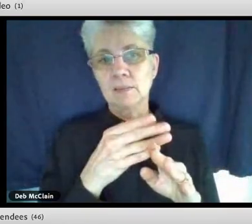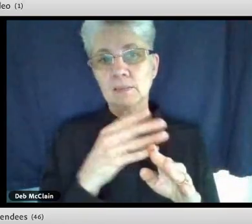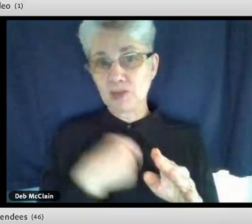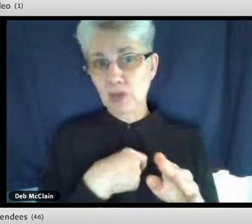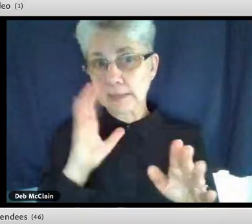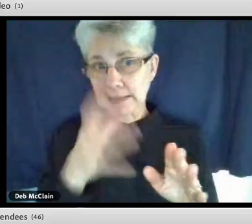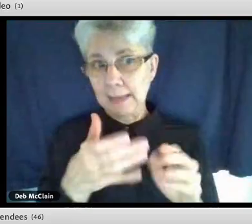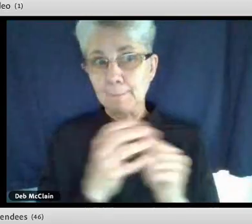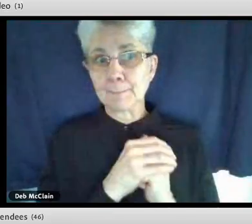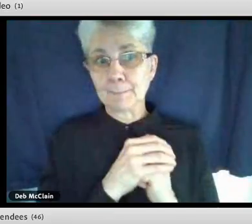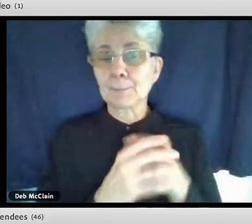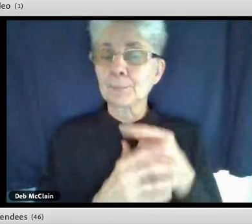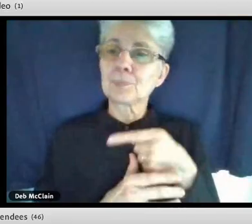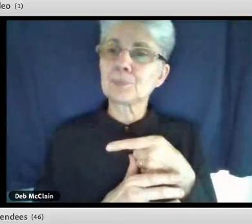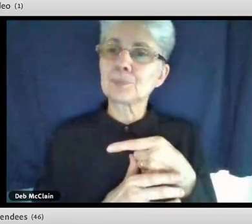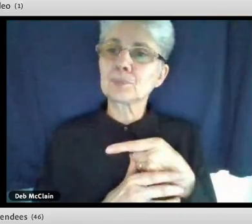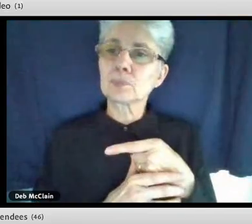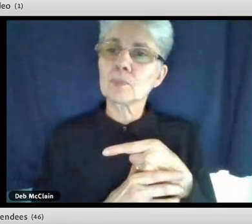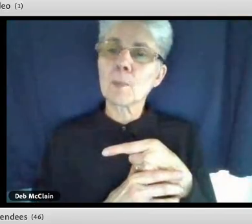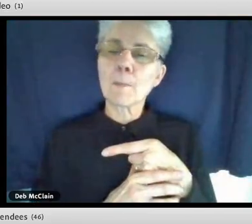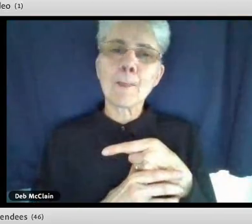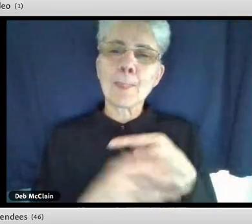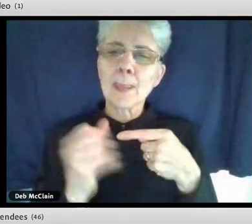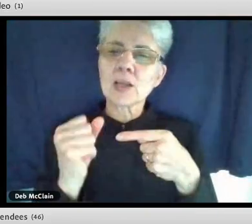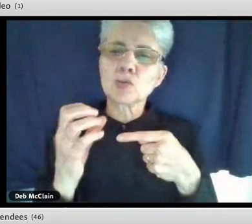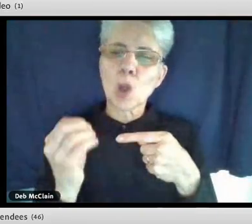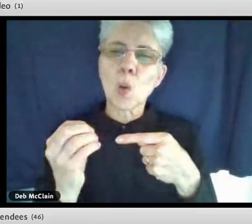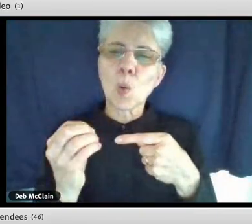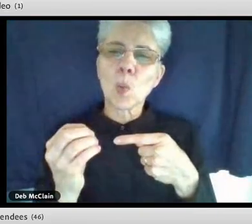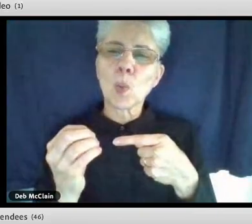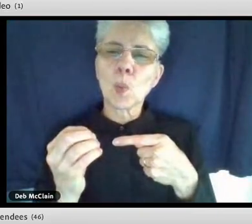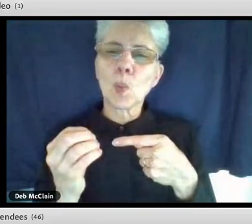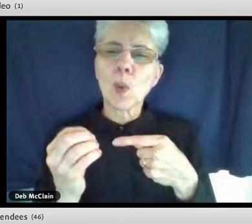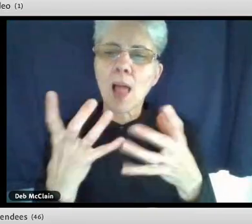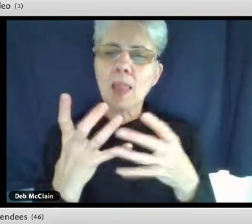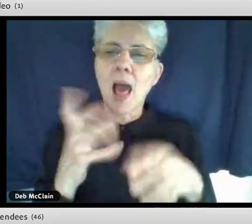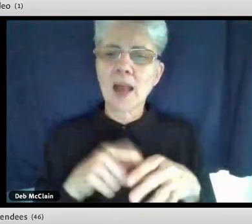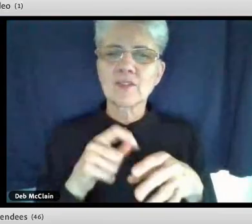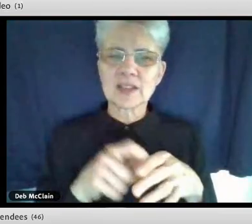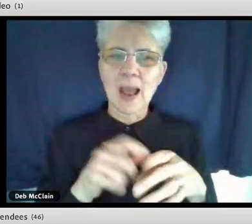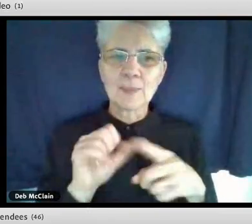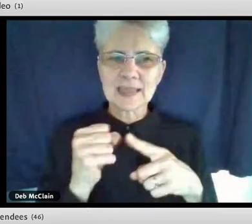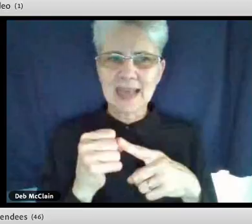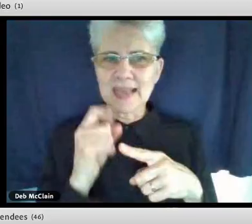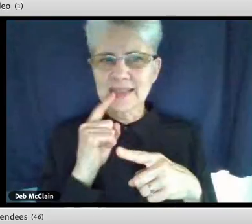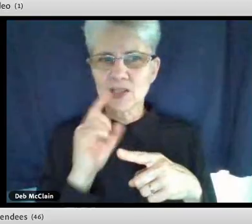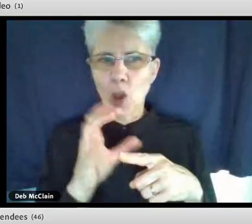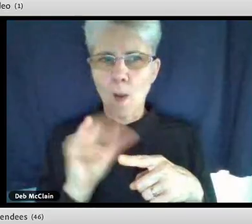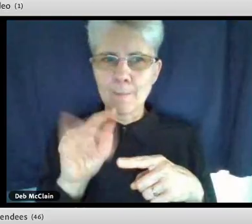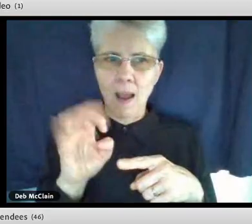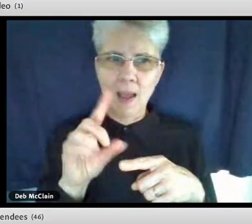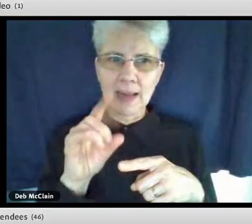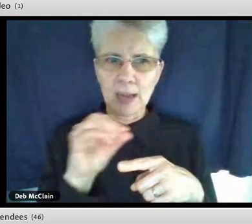and so, you know, a lot of times the cases are mild, 80 percent. Of course, you know, that leaves 20 percent that aren't.